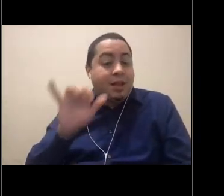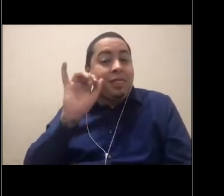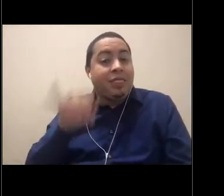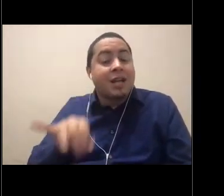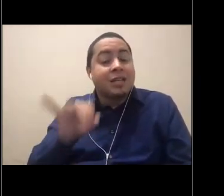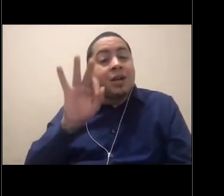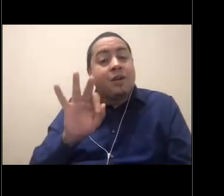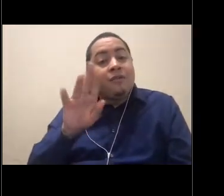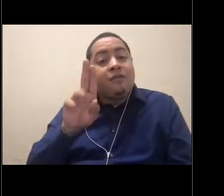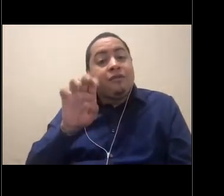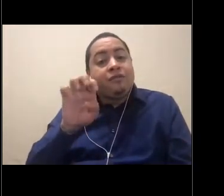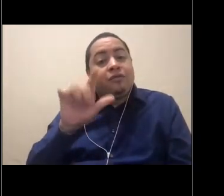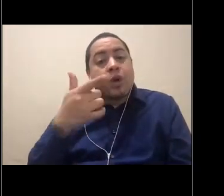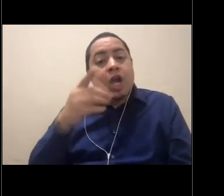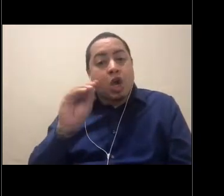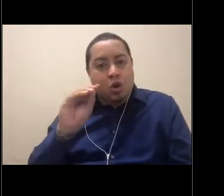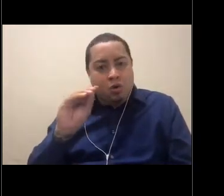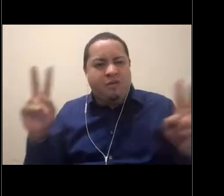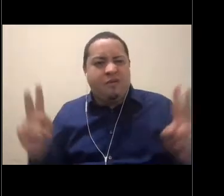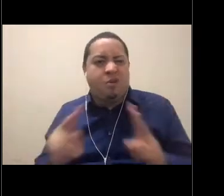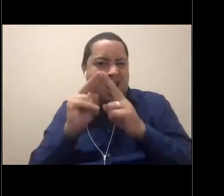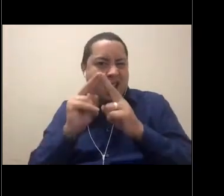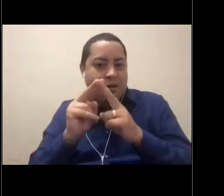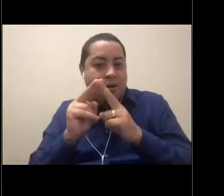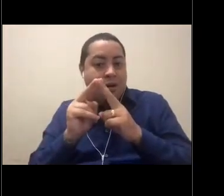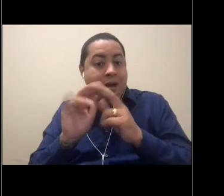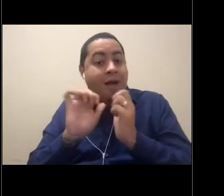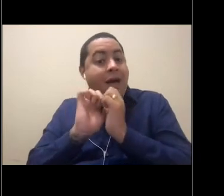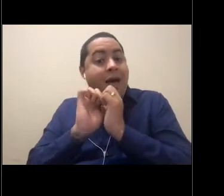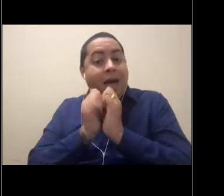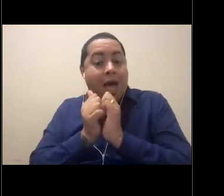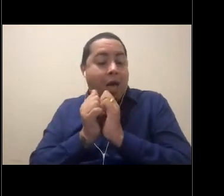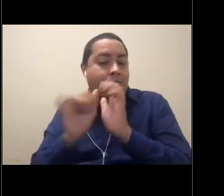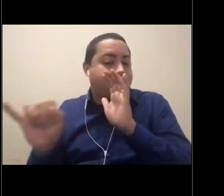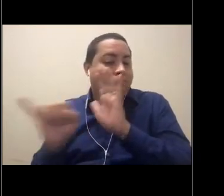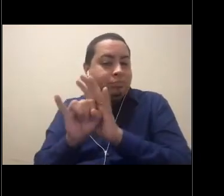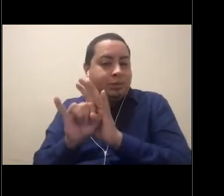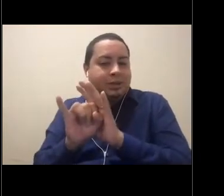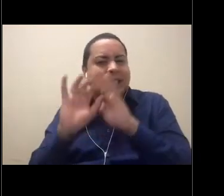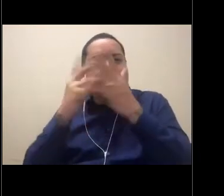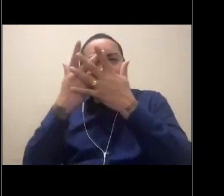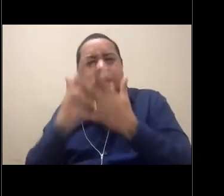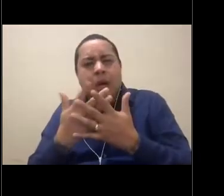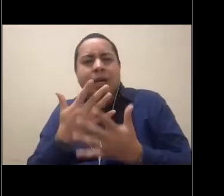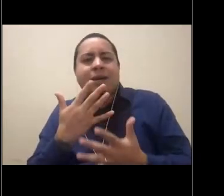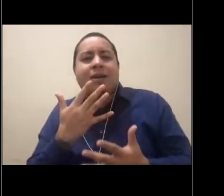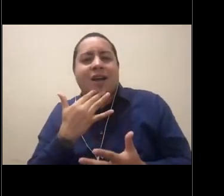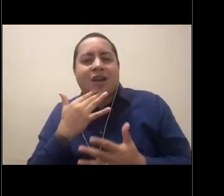and the ashe is identifiable by the dark colored cloud. So now I will be happy to take any questions.